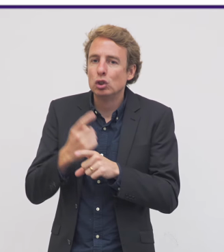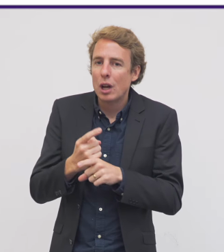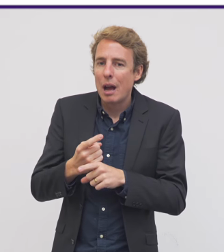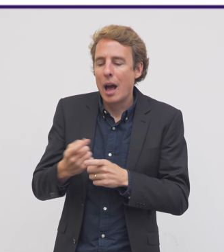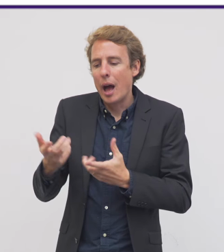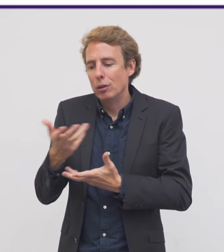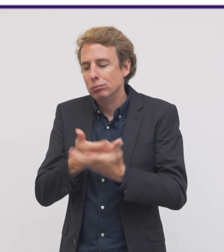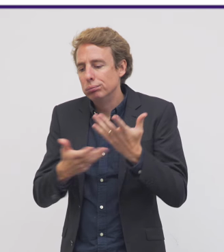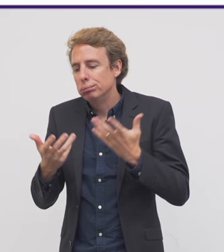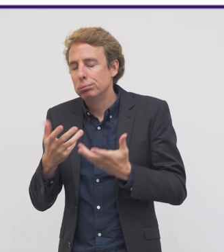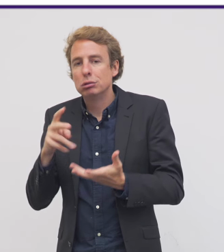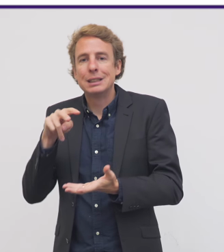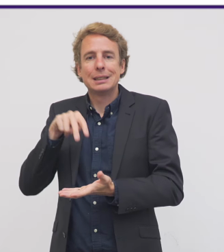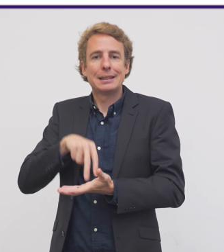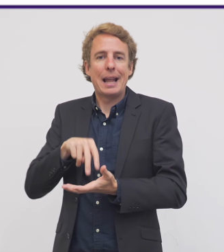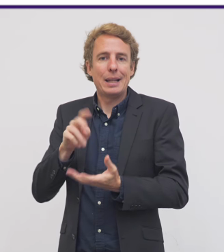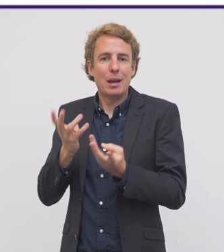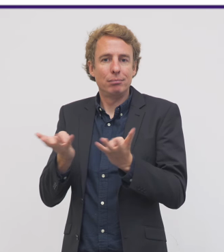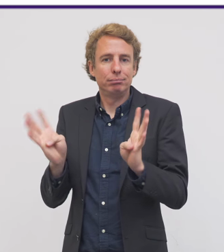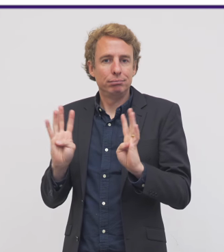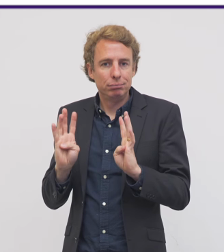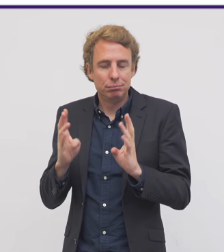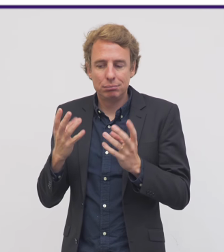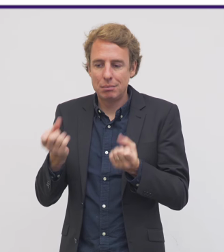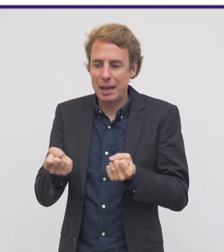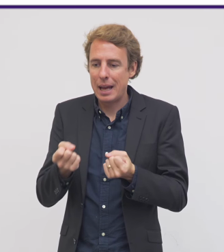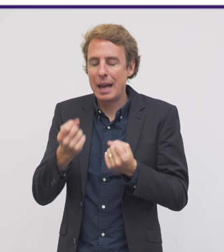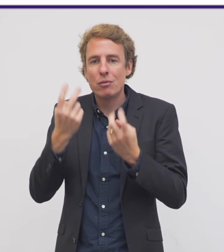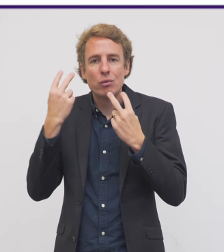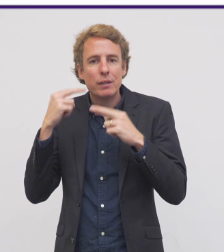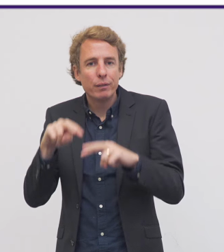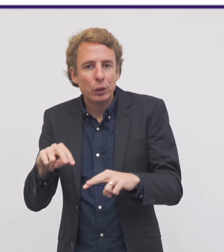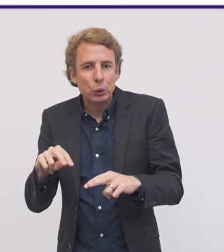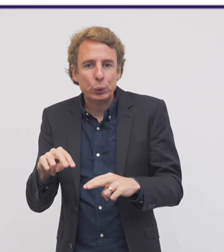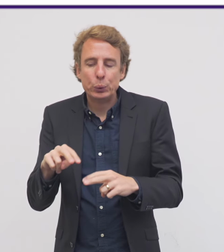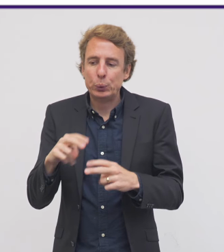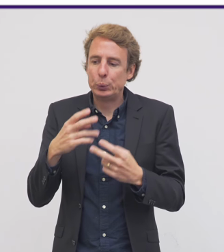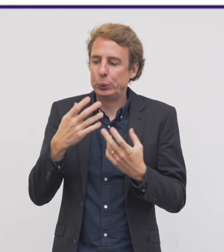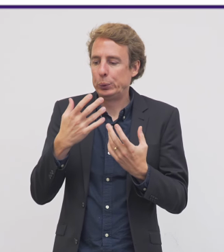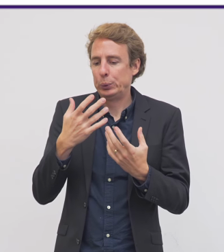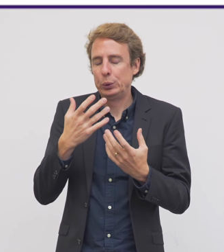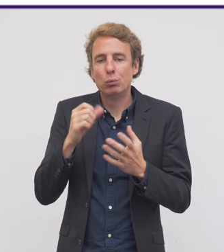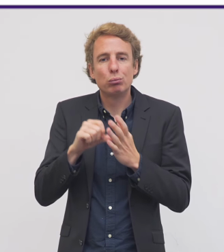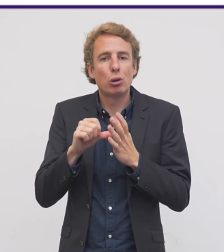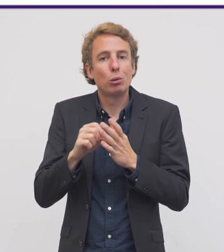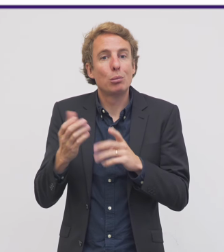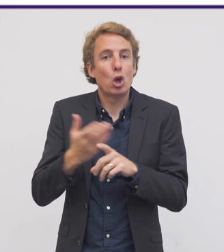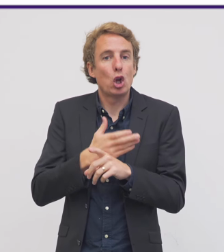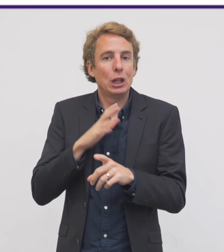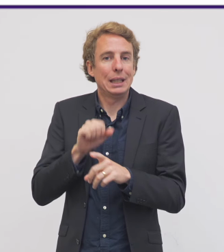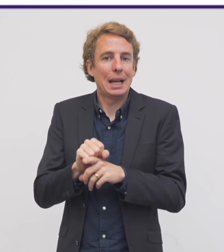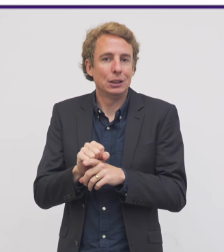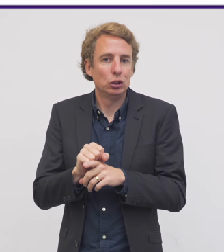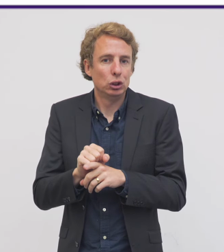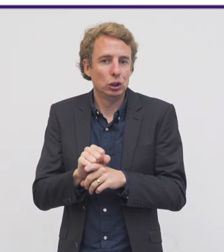they do highly visible reviews, they catch problems early, and that's how they're able to recover faster.